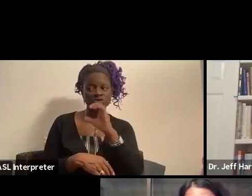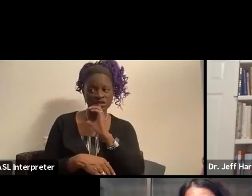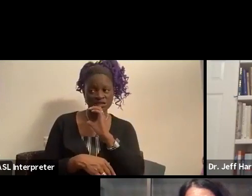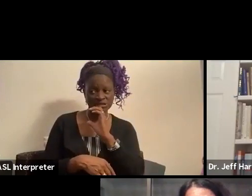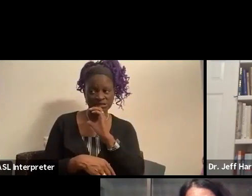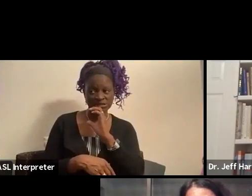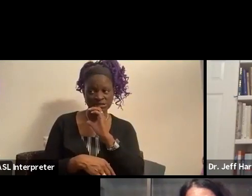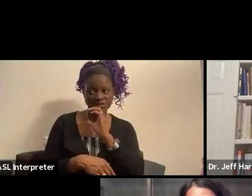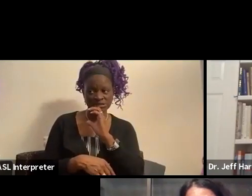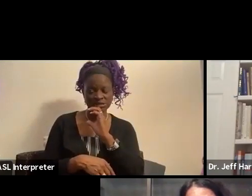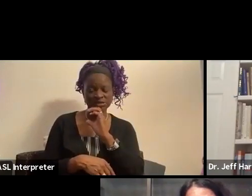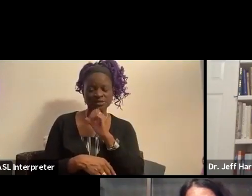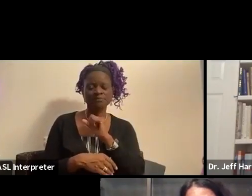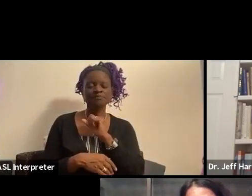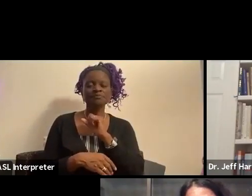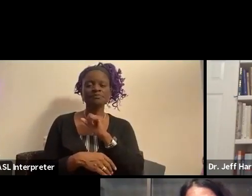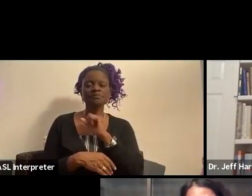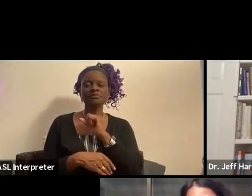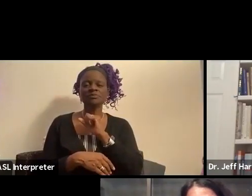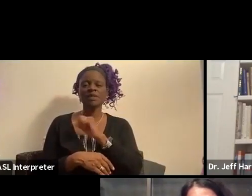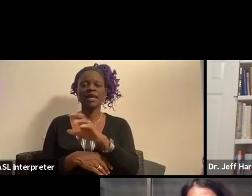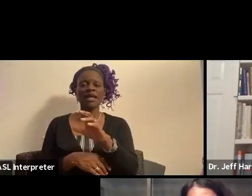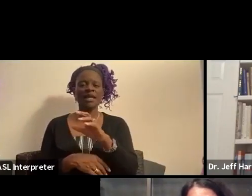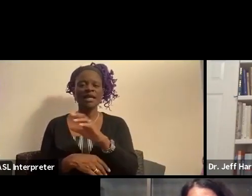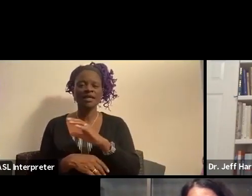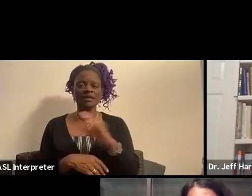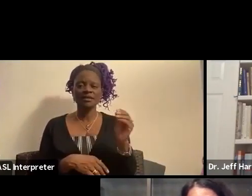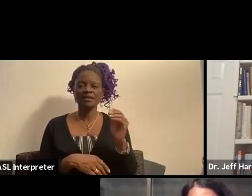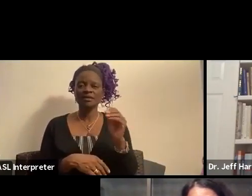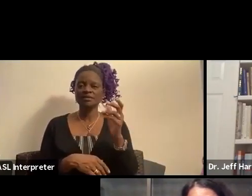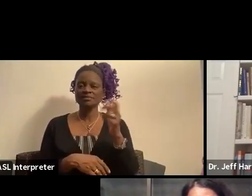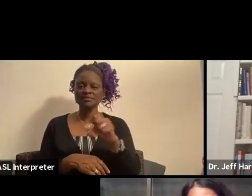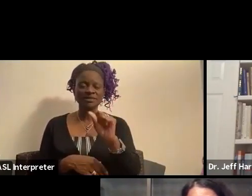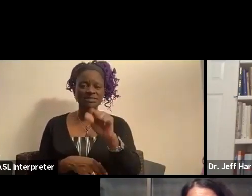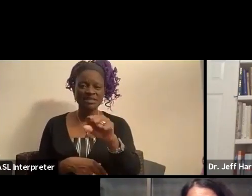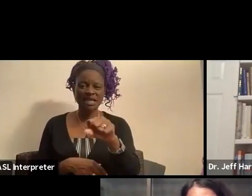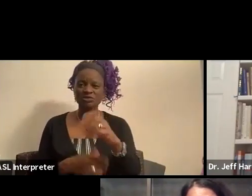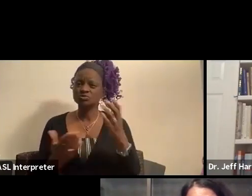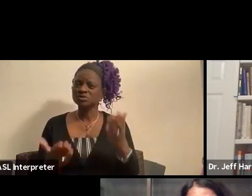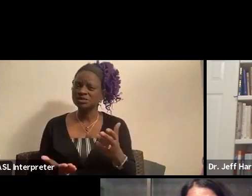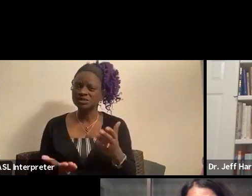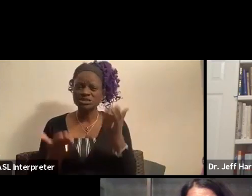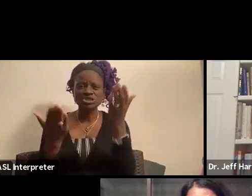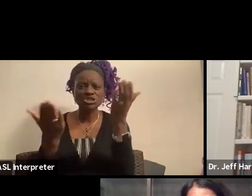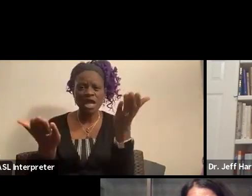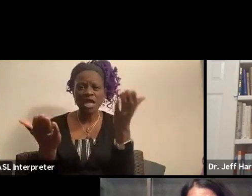And yes, we are suggesting advising that they see their primary care provider.